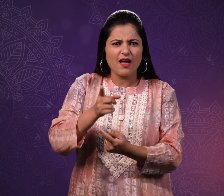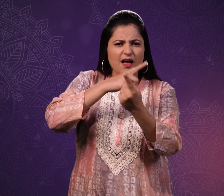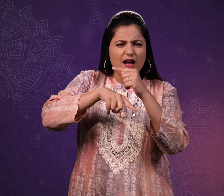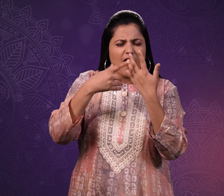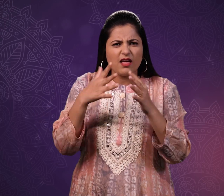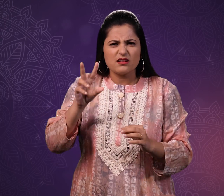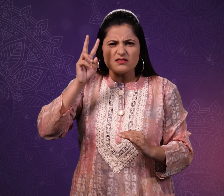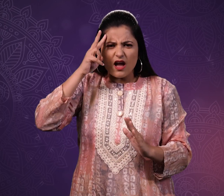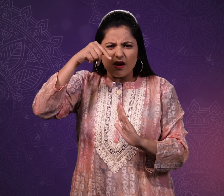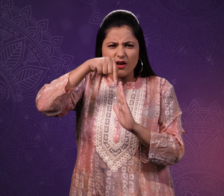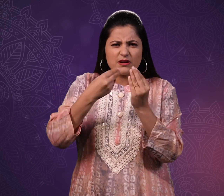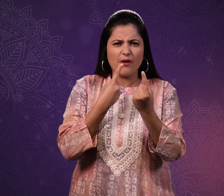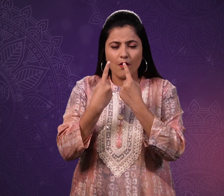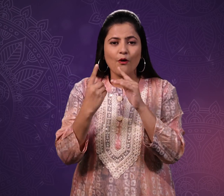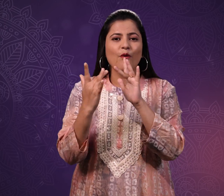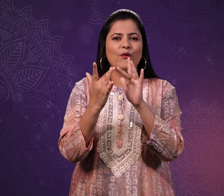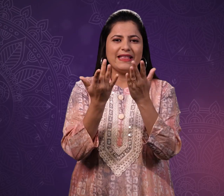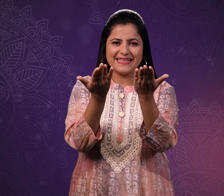For doubts and queries, contant them.